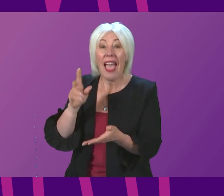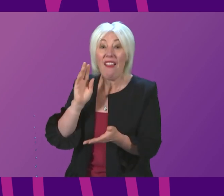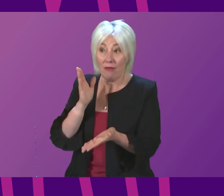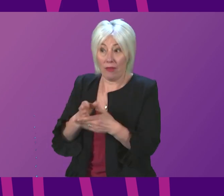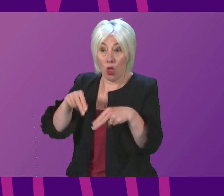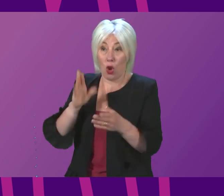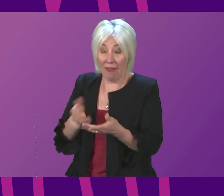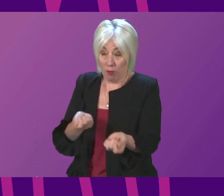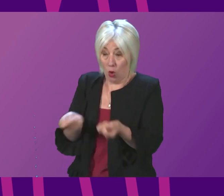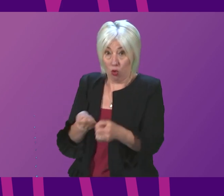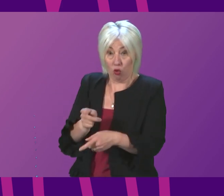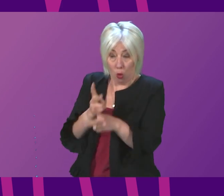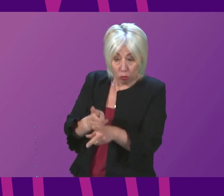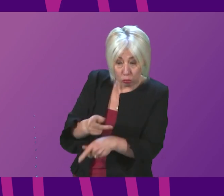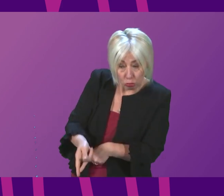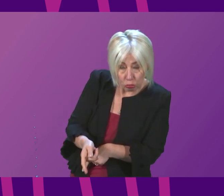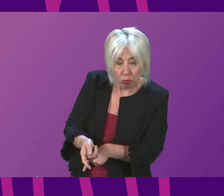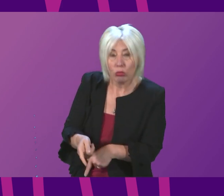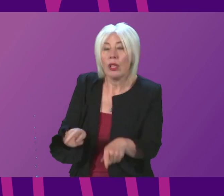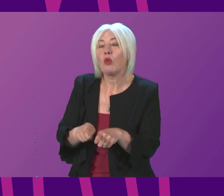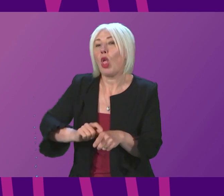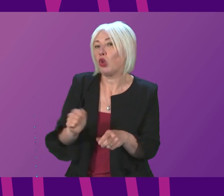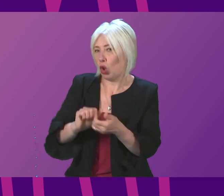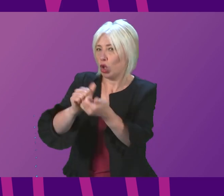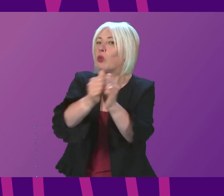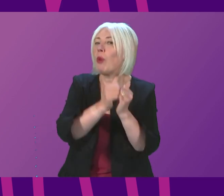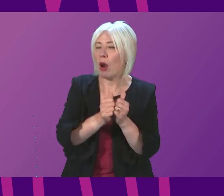I also commend the vital work of the Scottish partnership against rural crime.